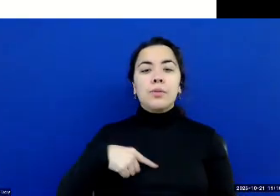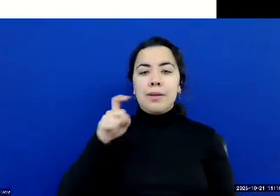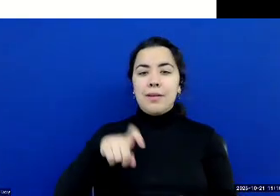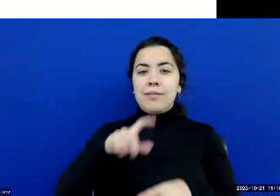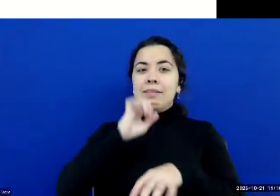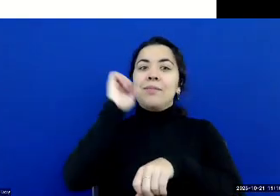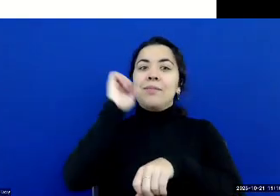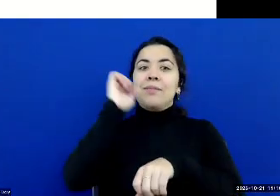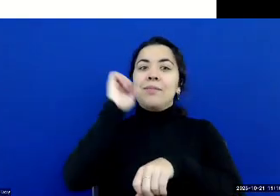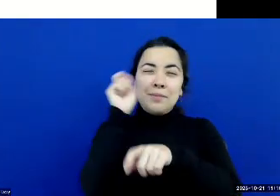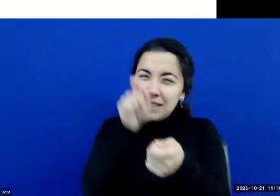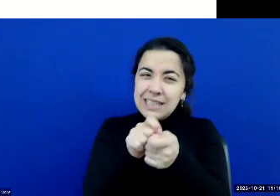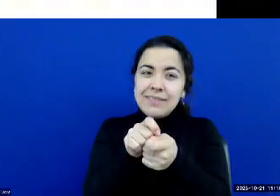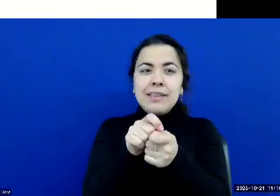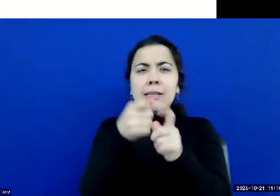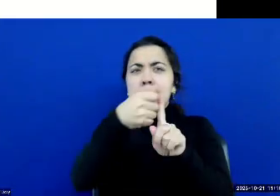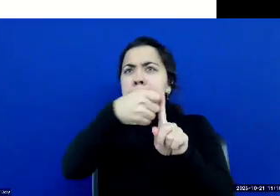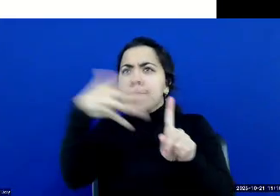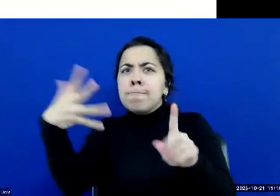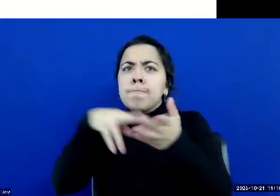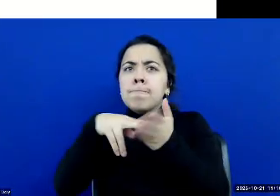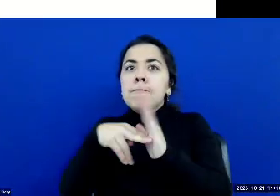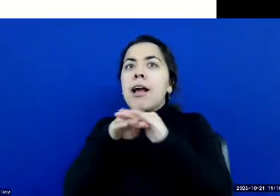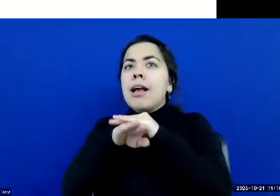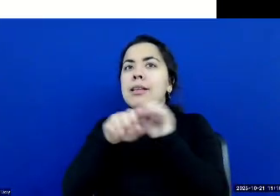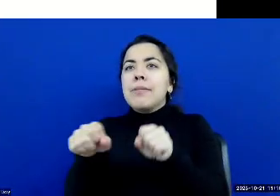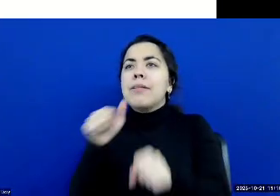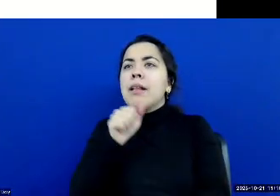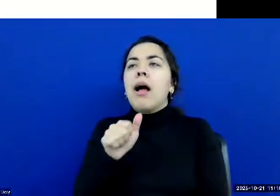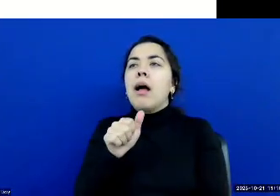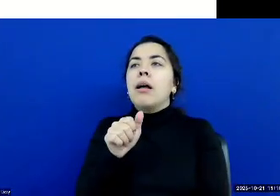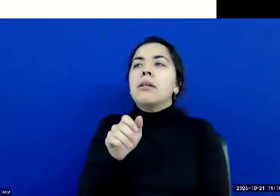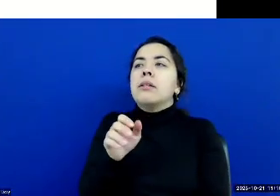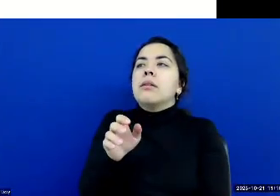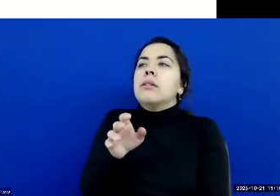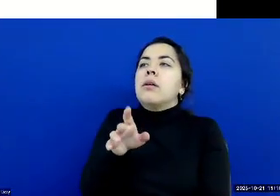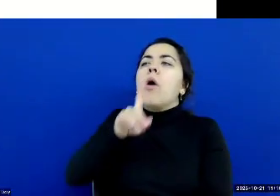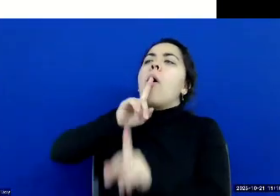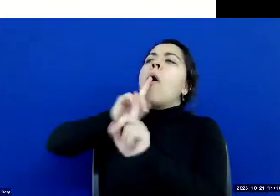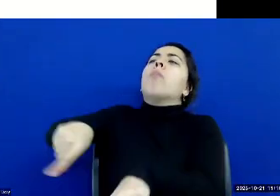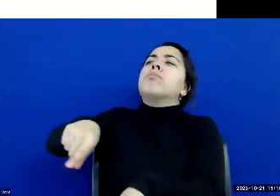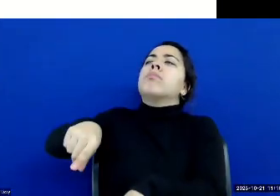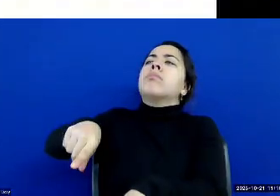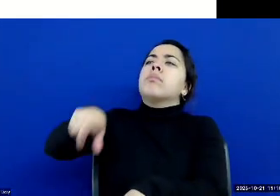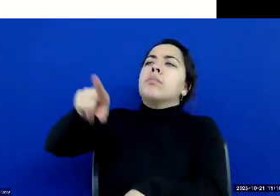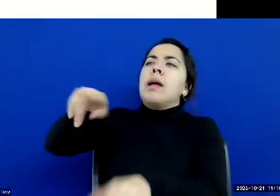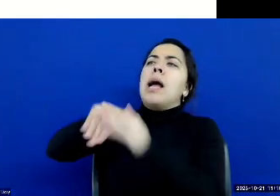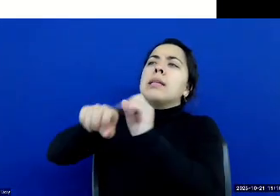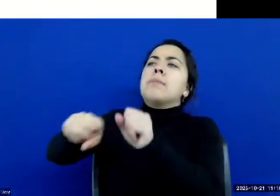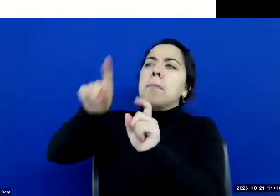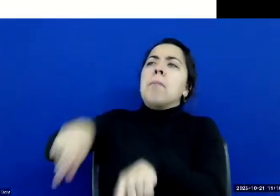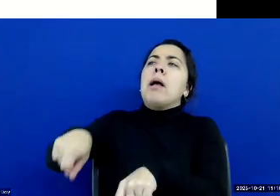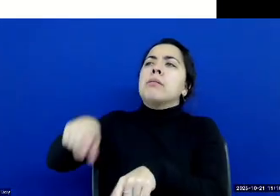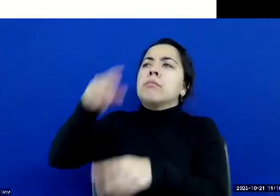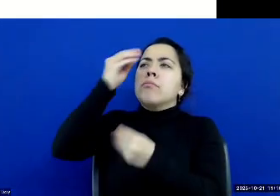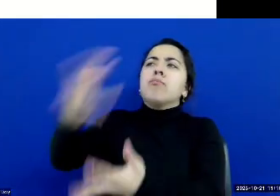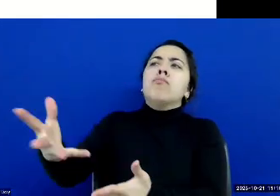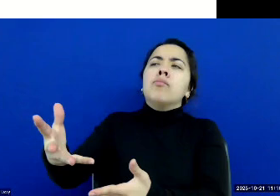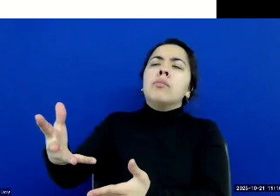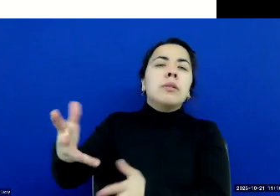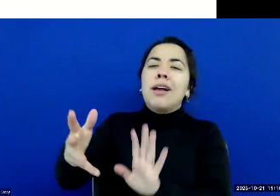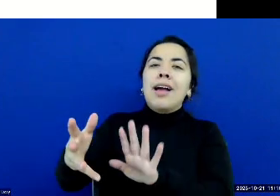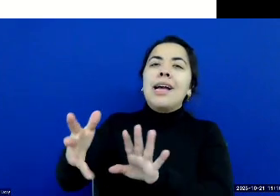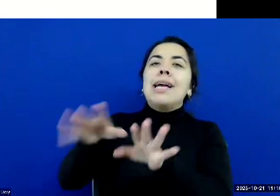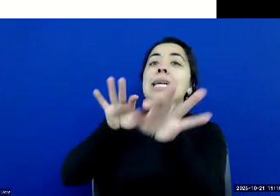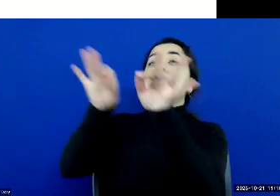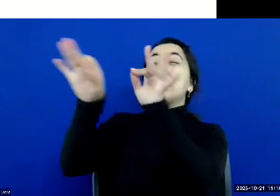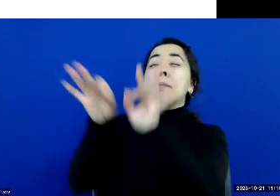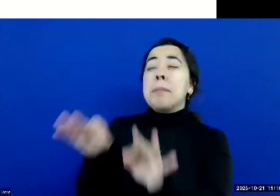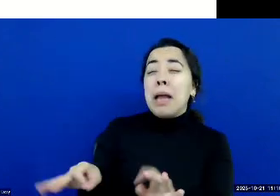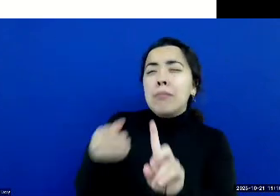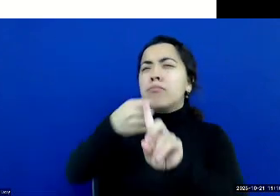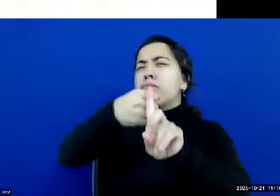Kathleen DeForest: So we have to define what we mean by accessibility, and then don't just tell people that they need to make their things more accessible, but explain to them why.